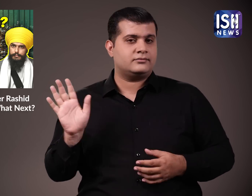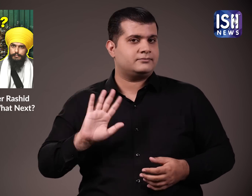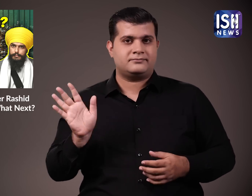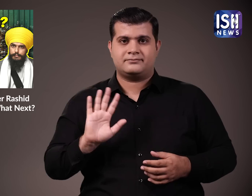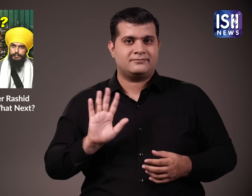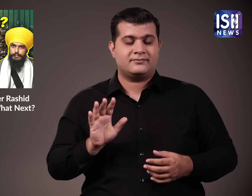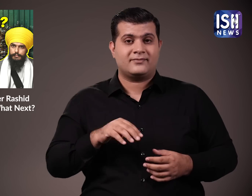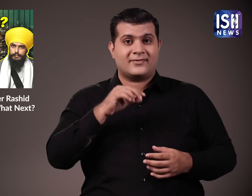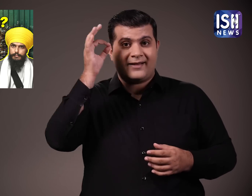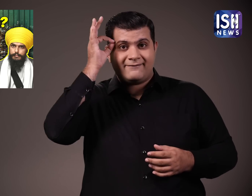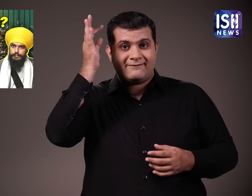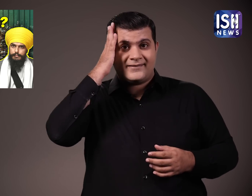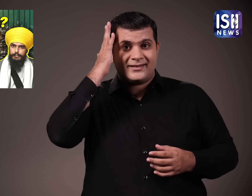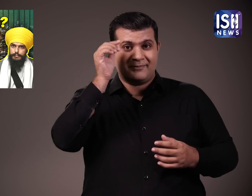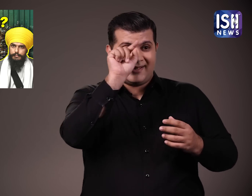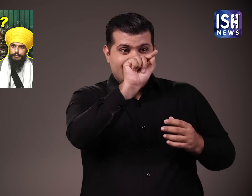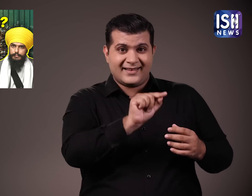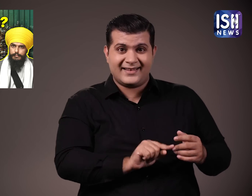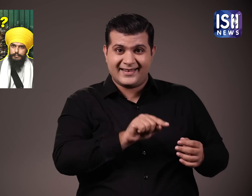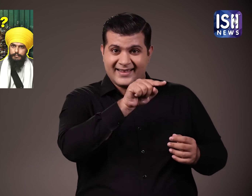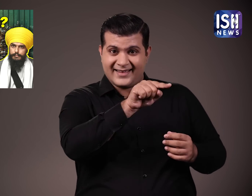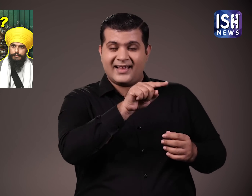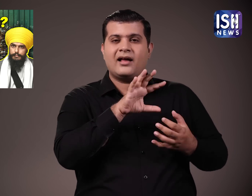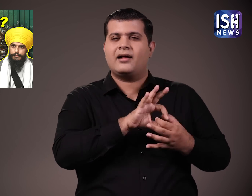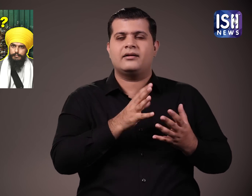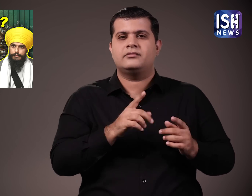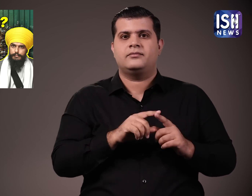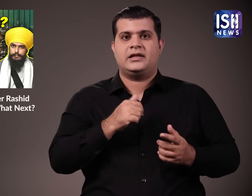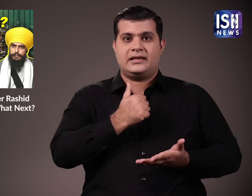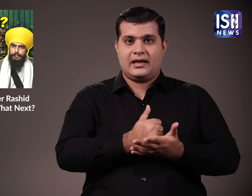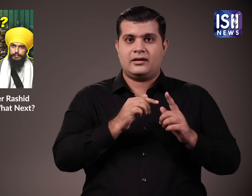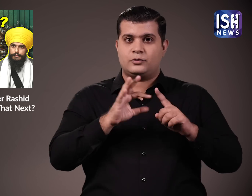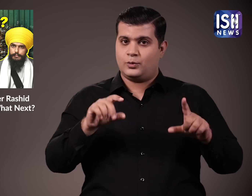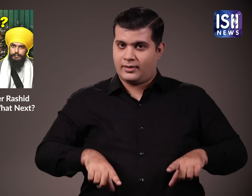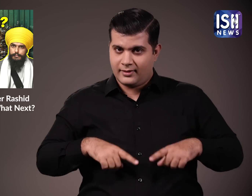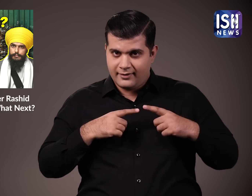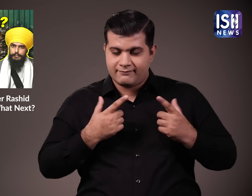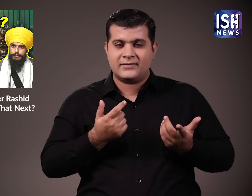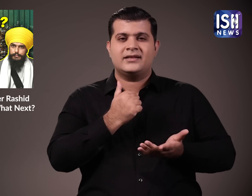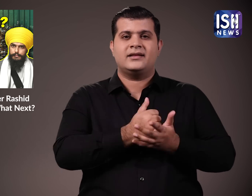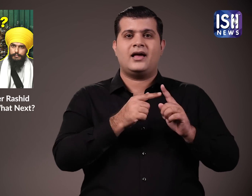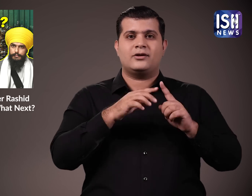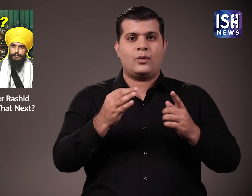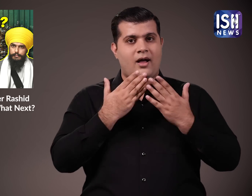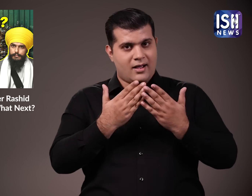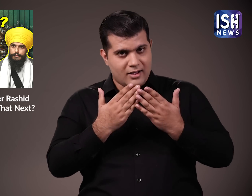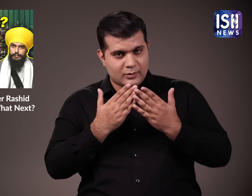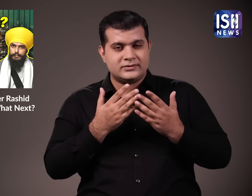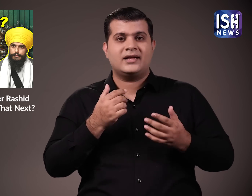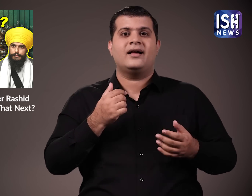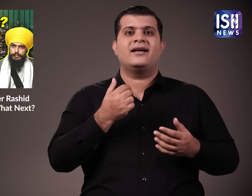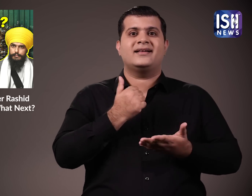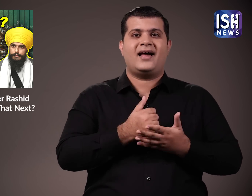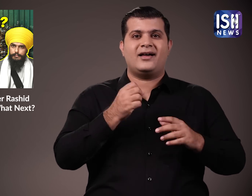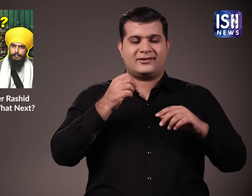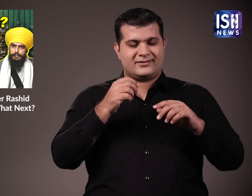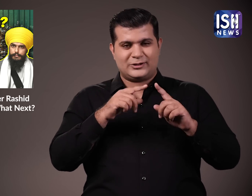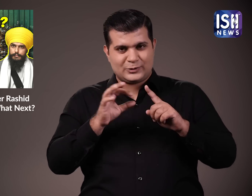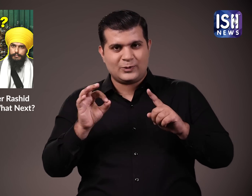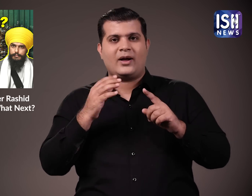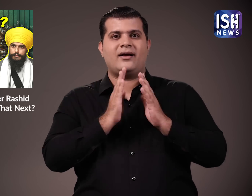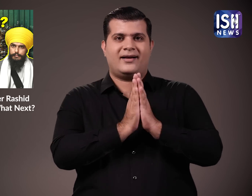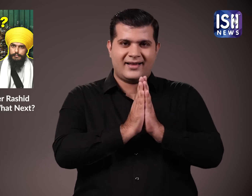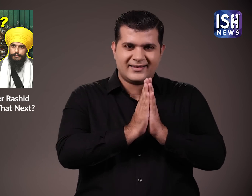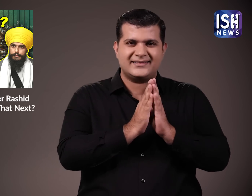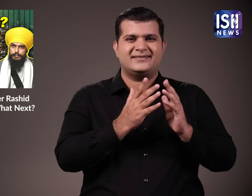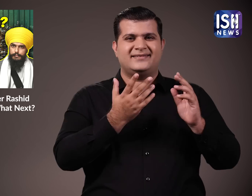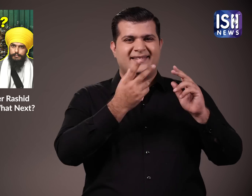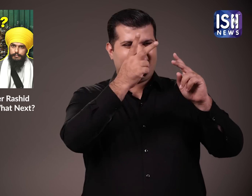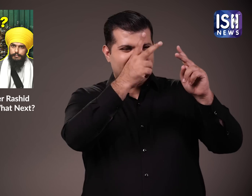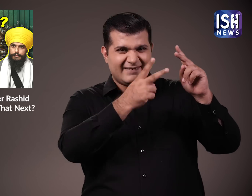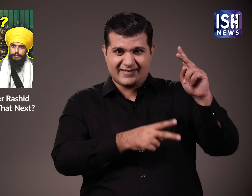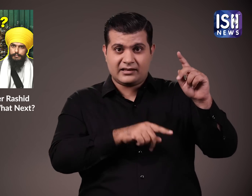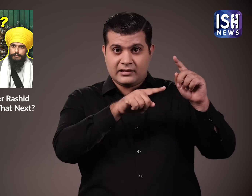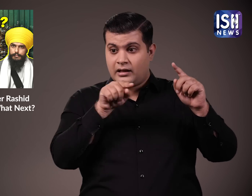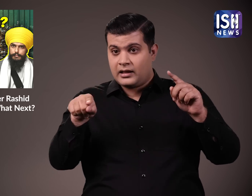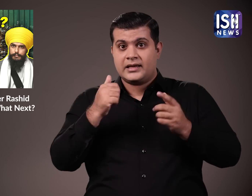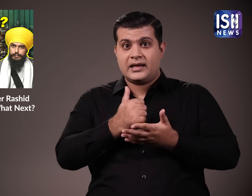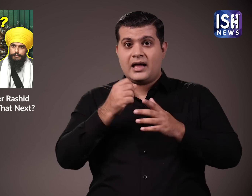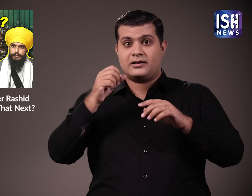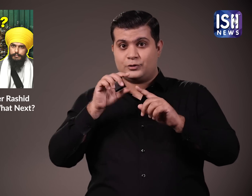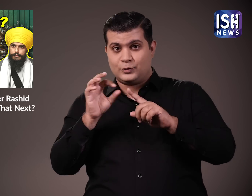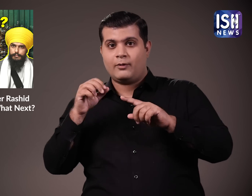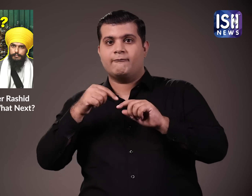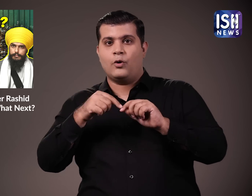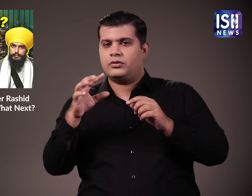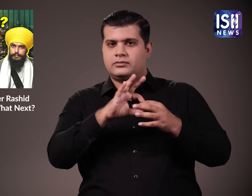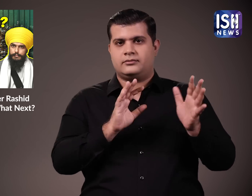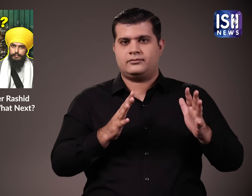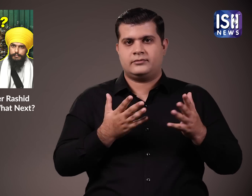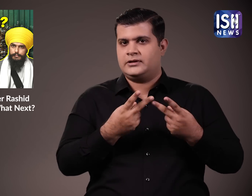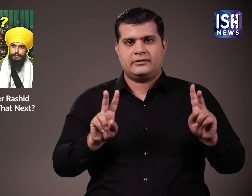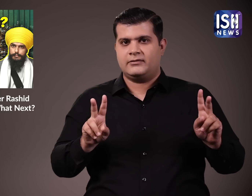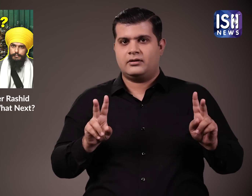No! Unlike Rights to life, Right to education, or Right to religion, Right to vote is not considered a fundamental right in India.